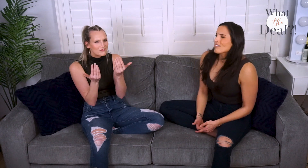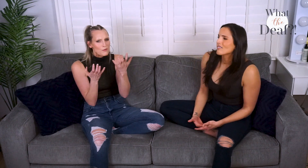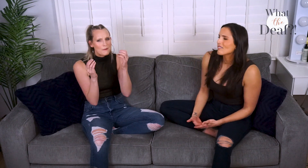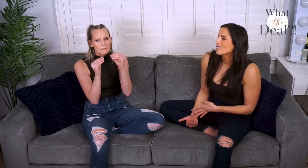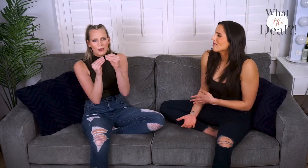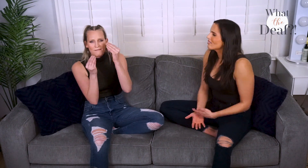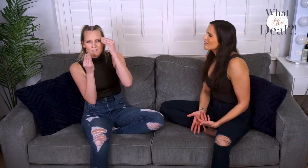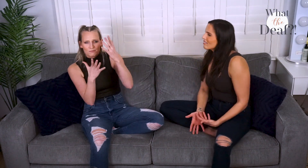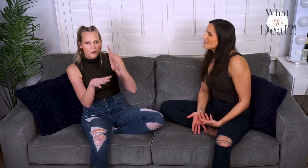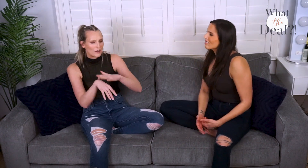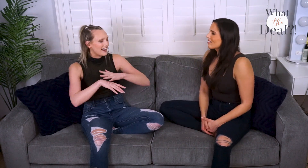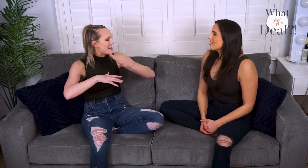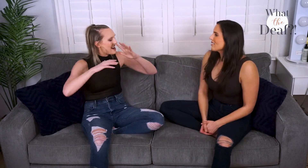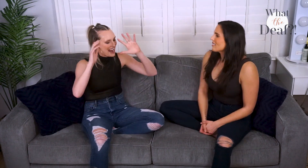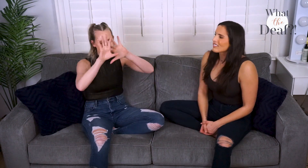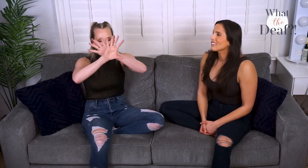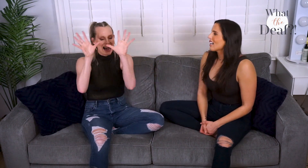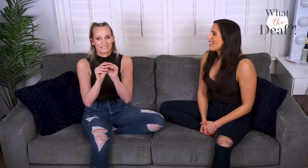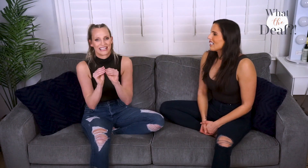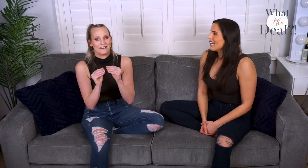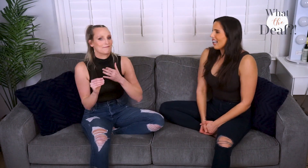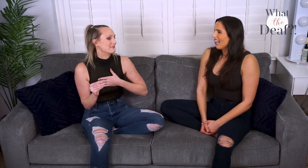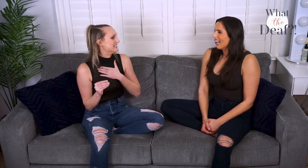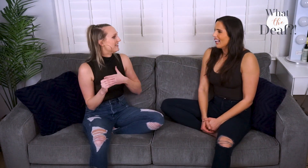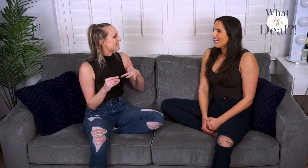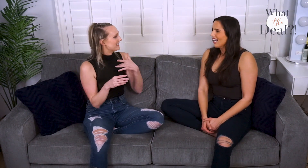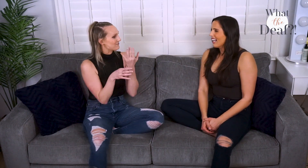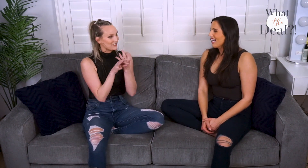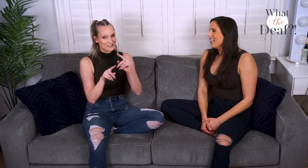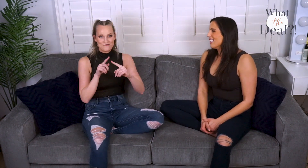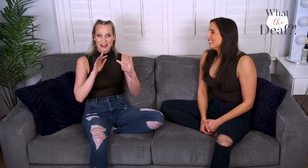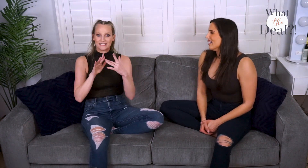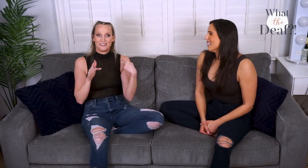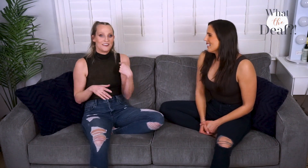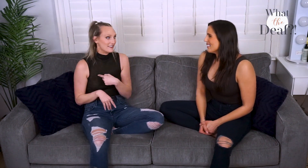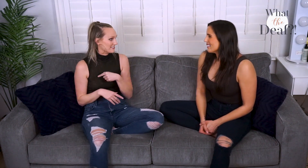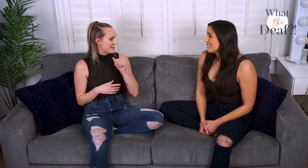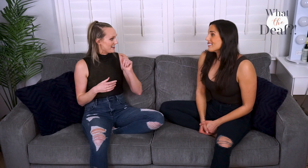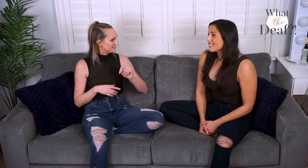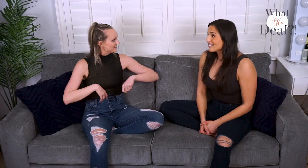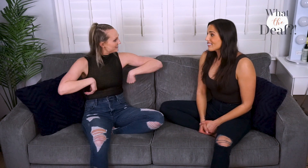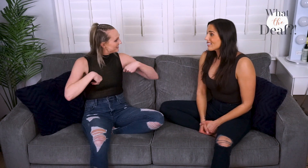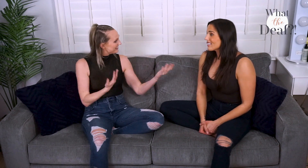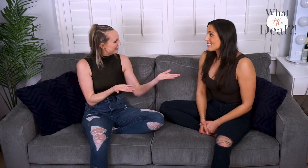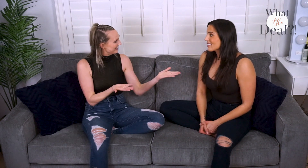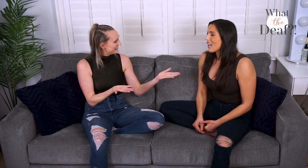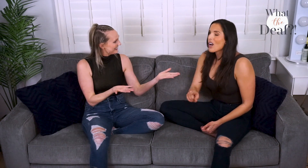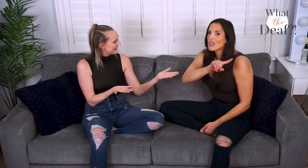or you want some more details, information on anything, please feel free to contact us at...